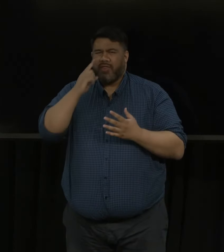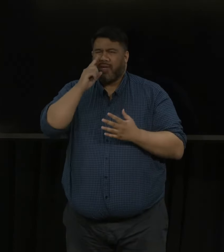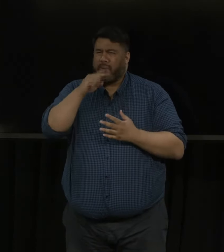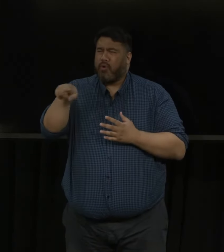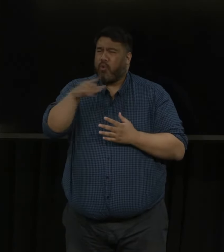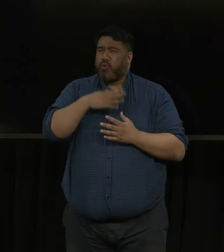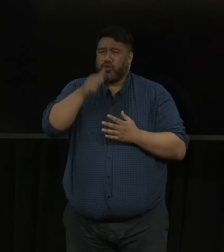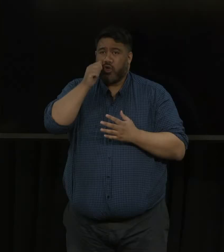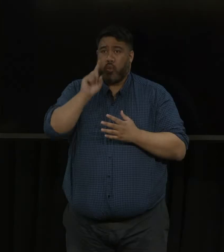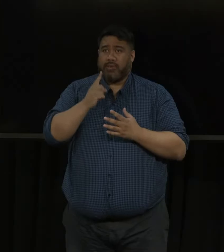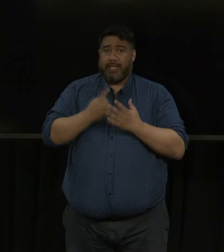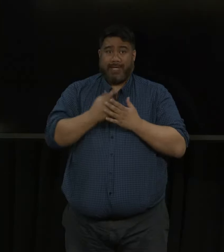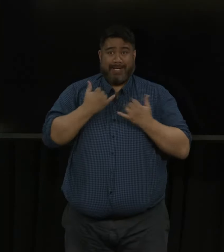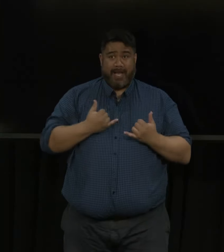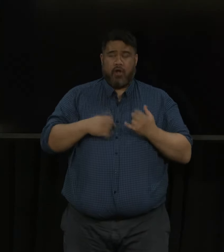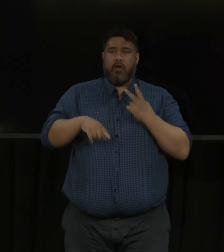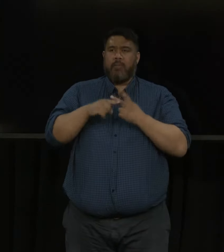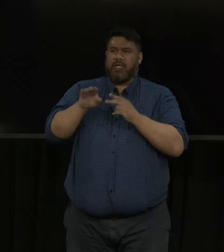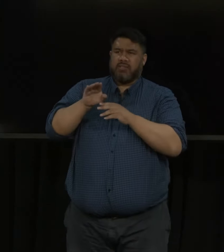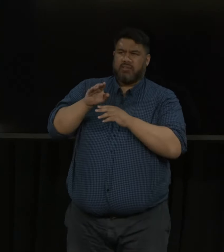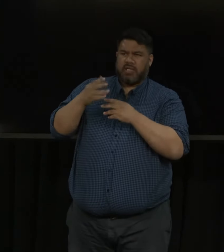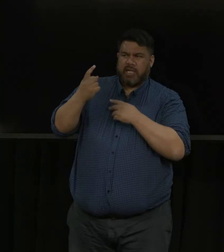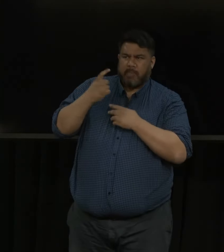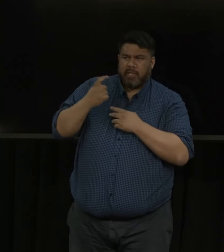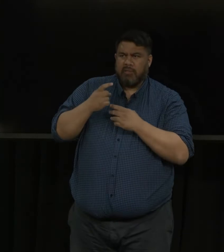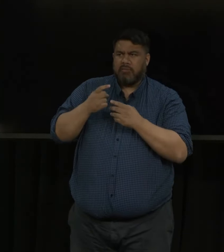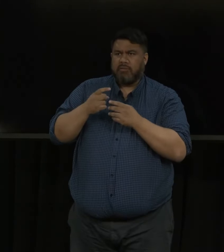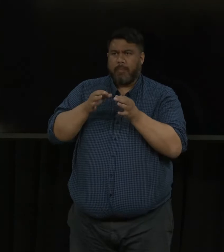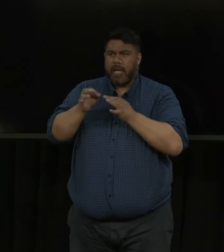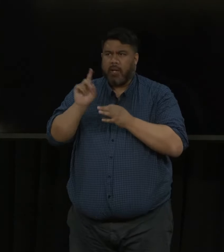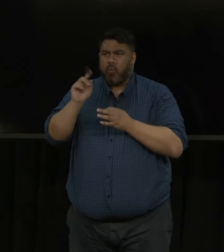outbreak and vaccination rates.